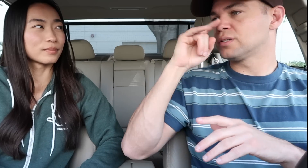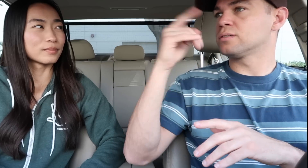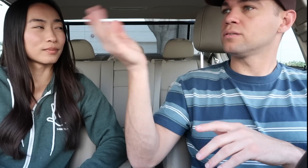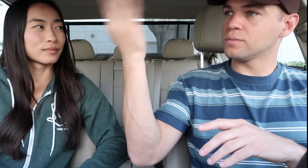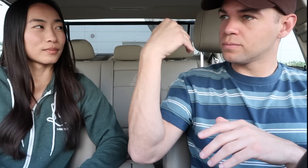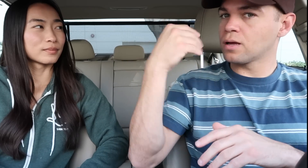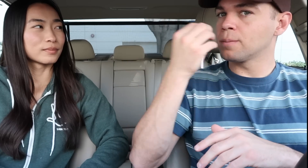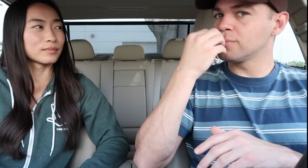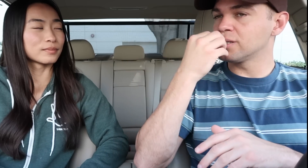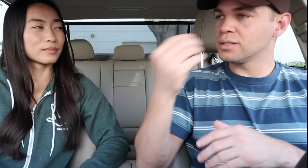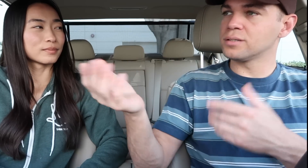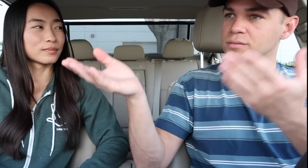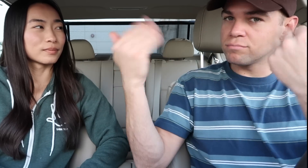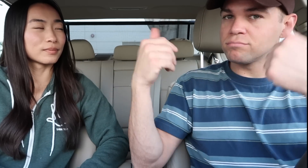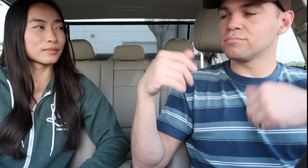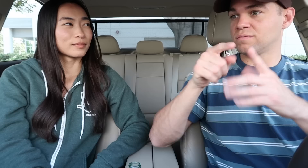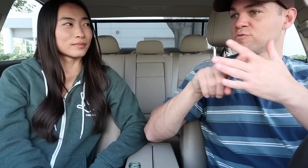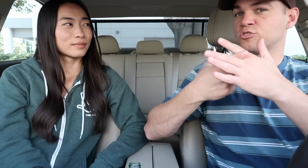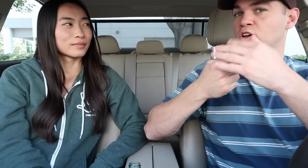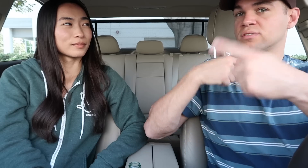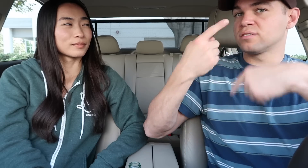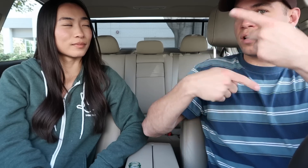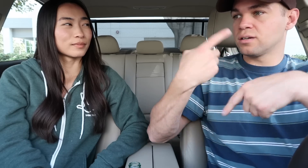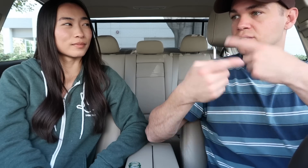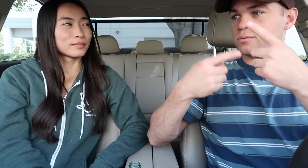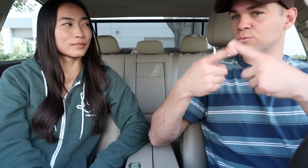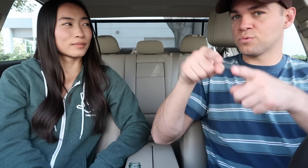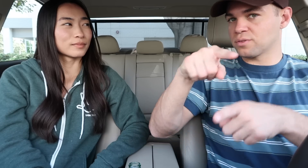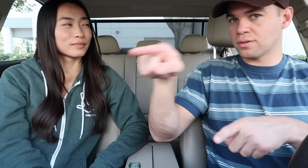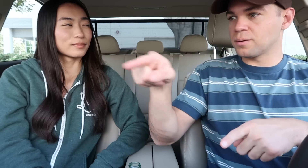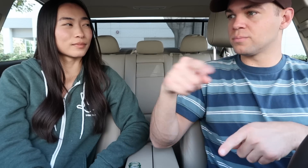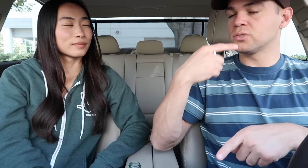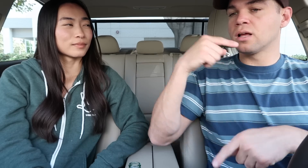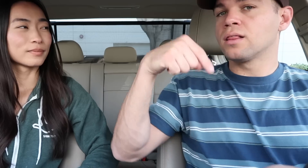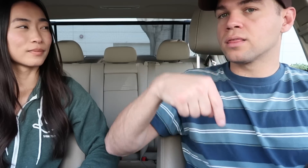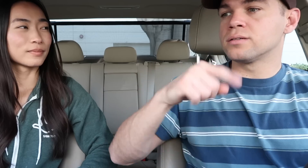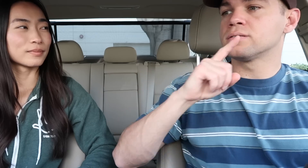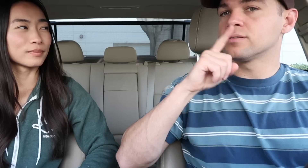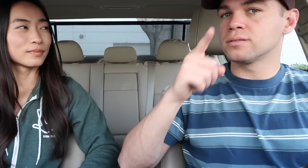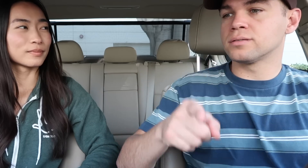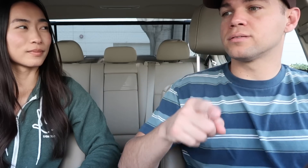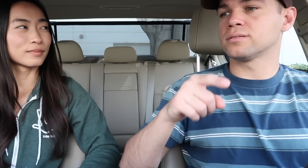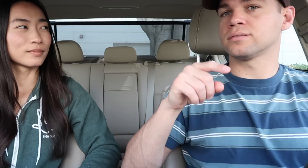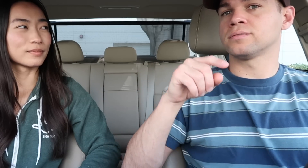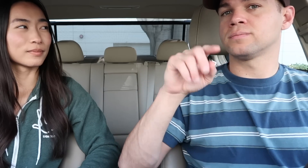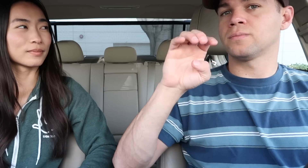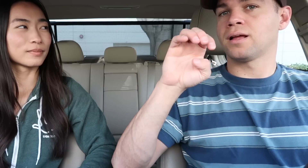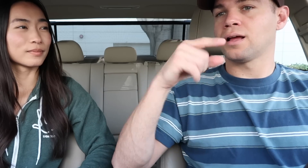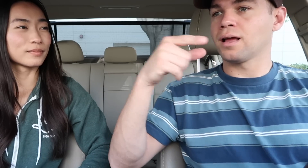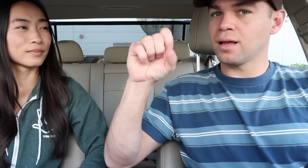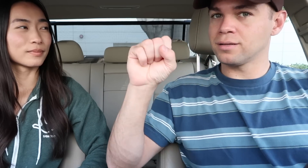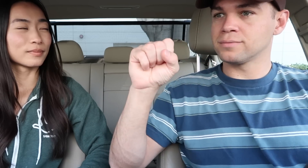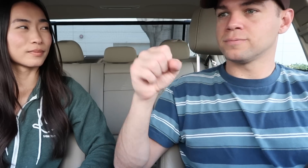"Kids! Come eat. Come on." just start signing to them "this is E-G-G-S